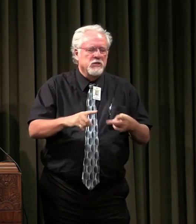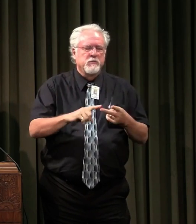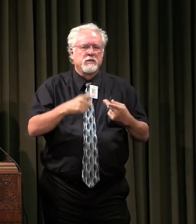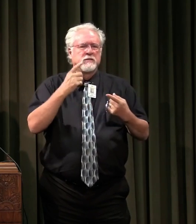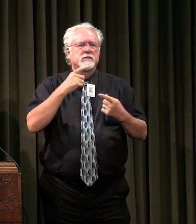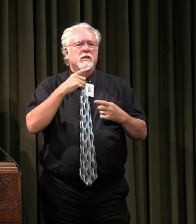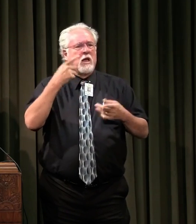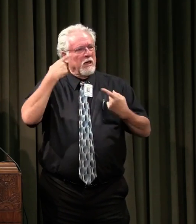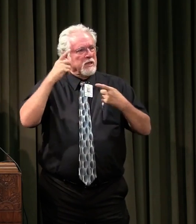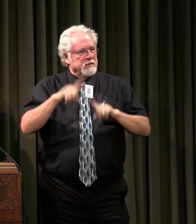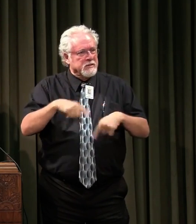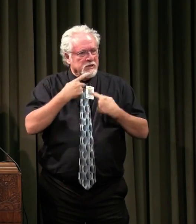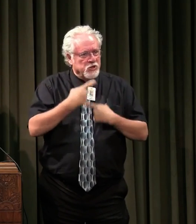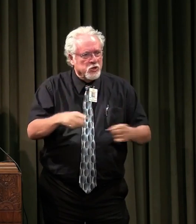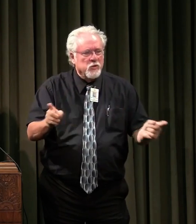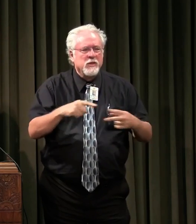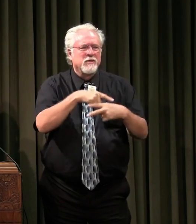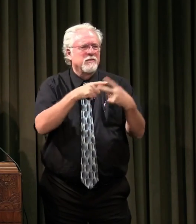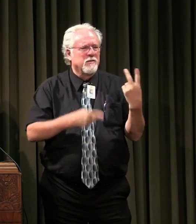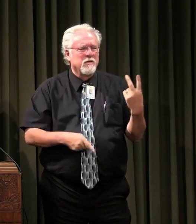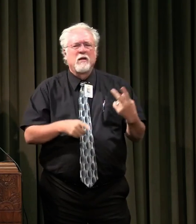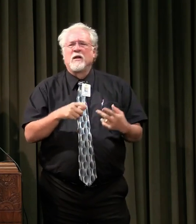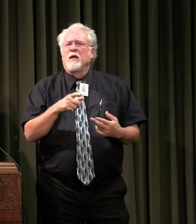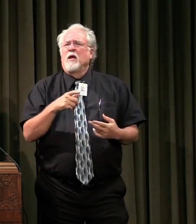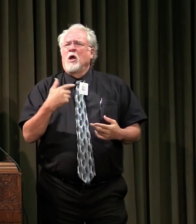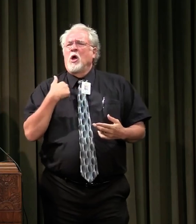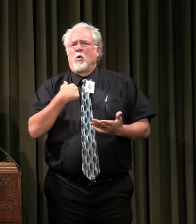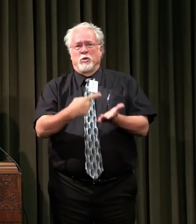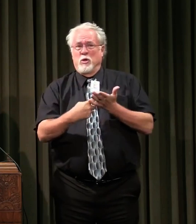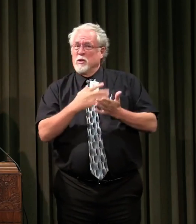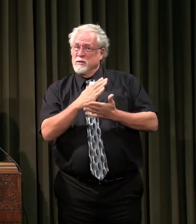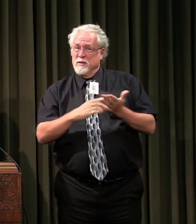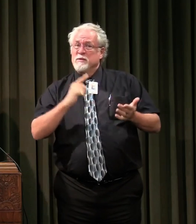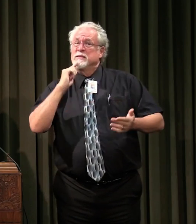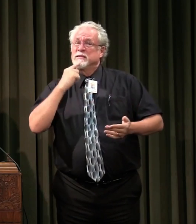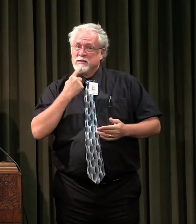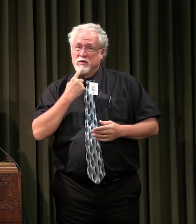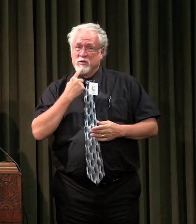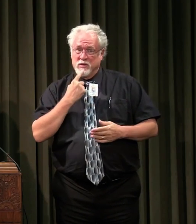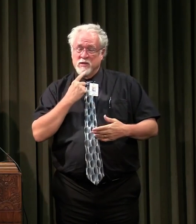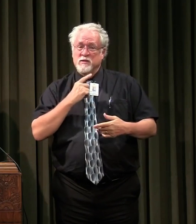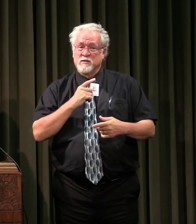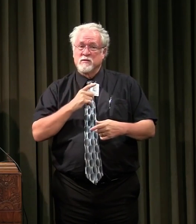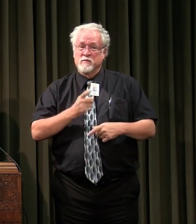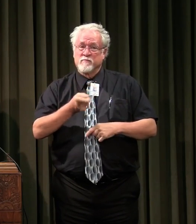nature because we're talking about some very serious sanctions. The loss of money